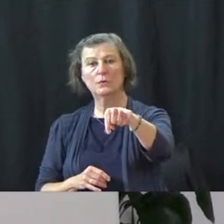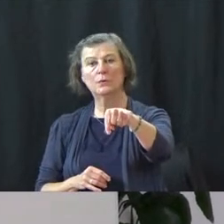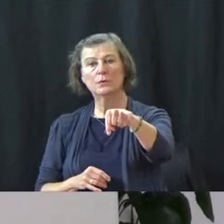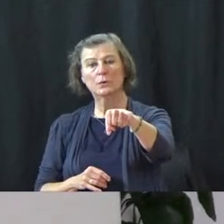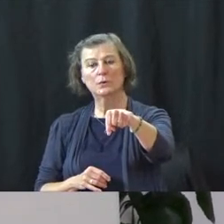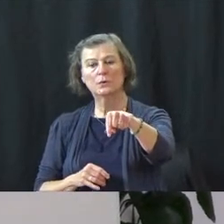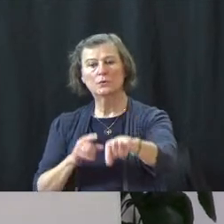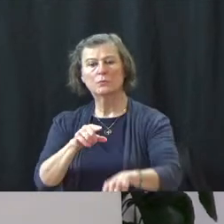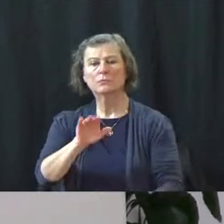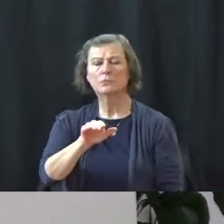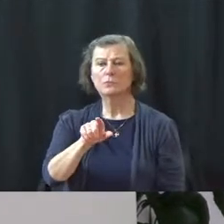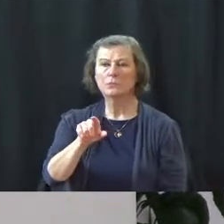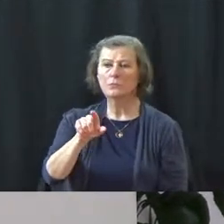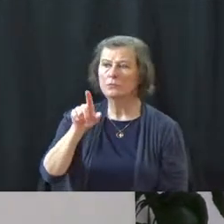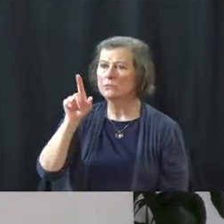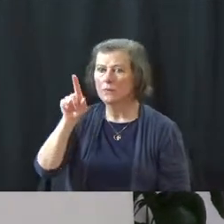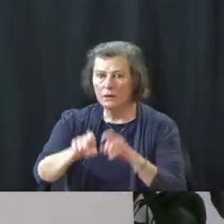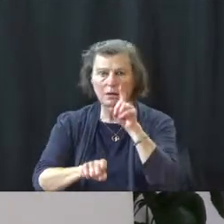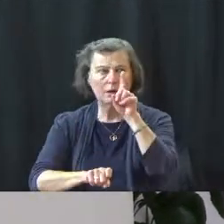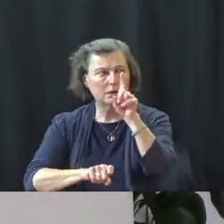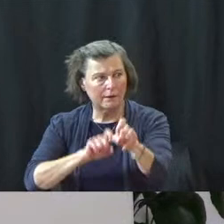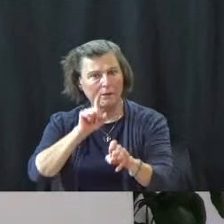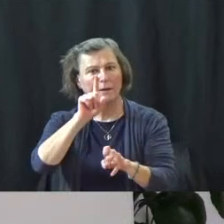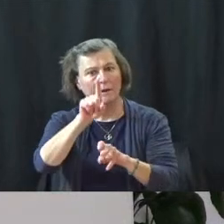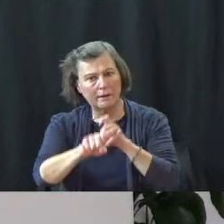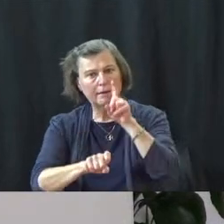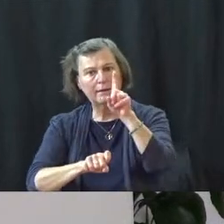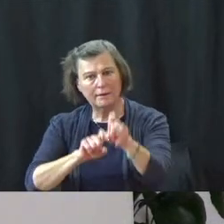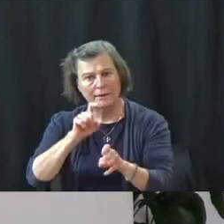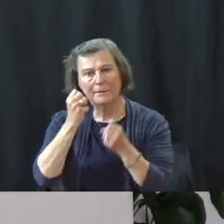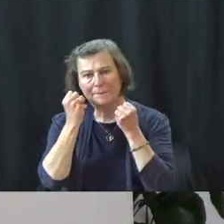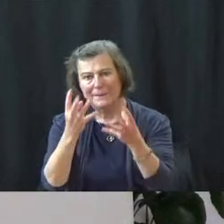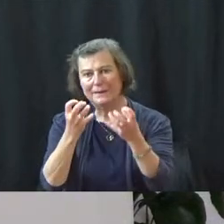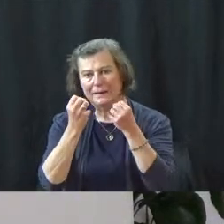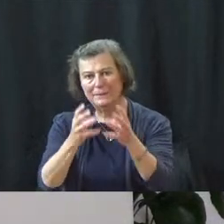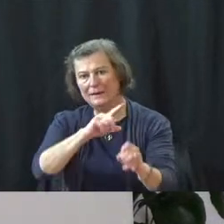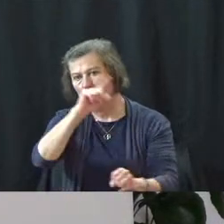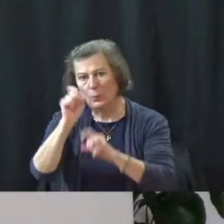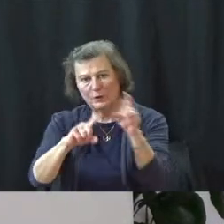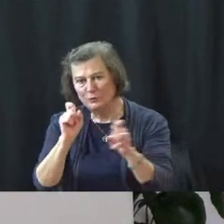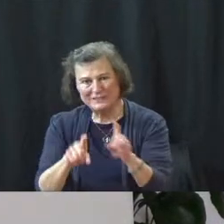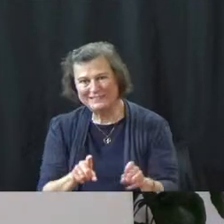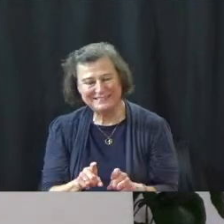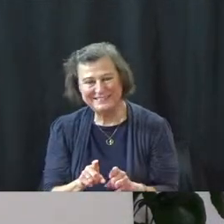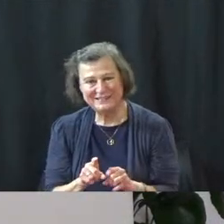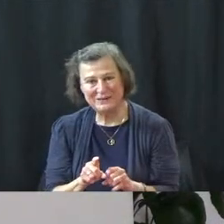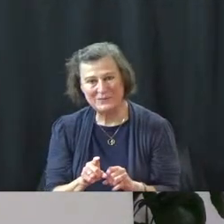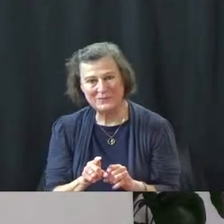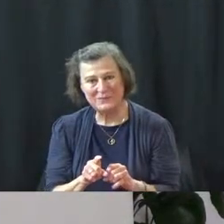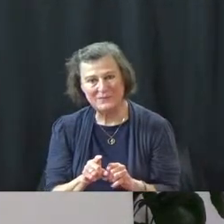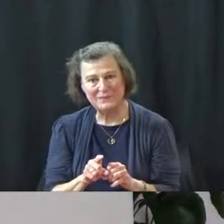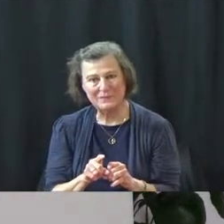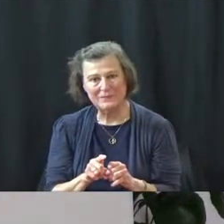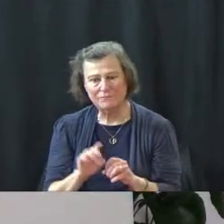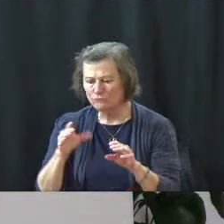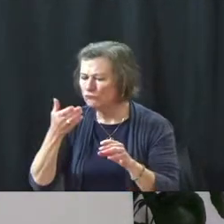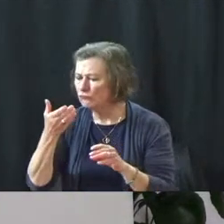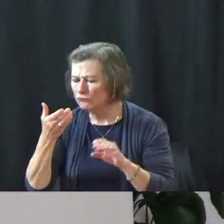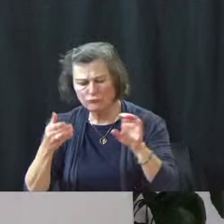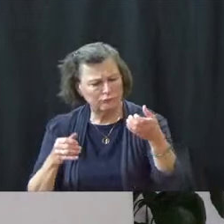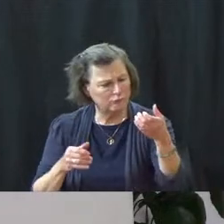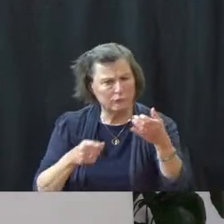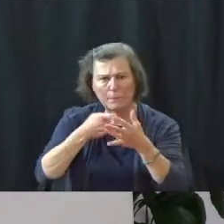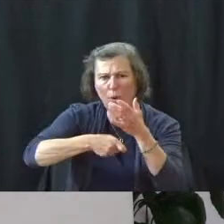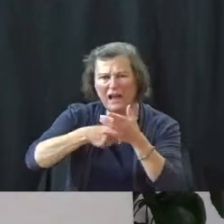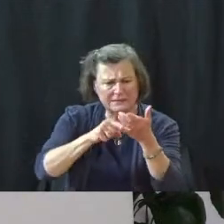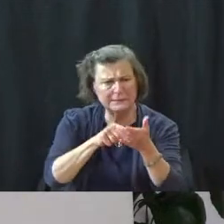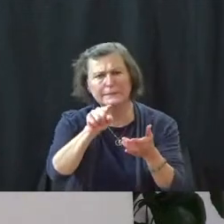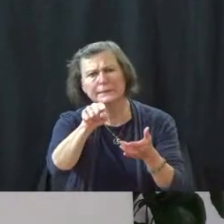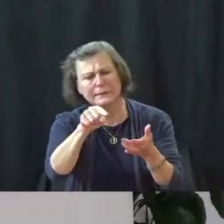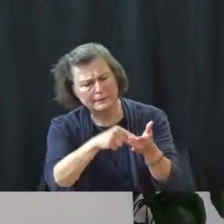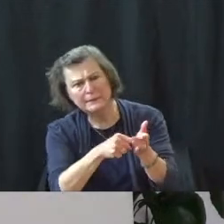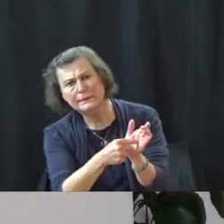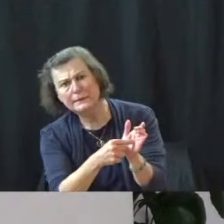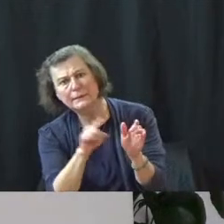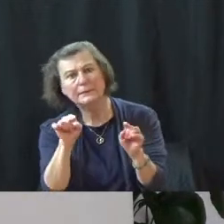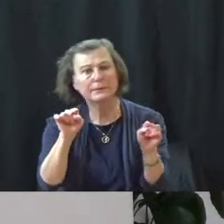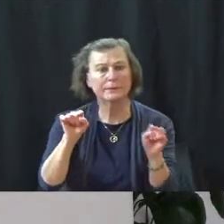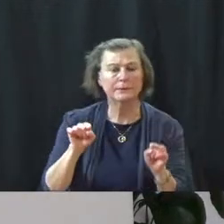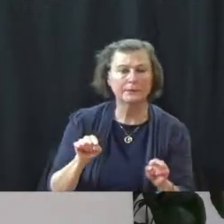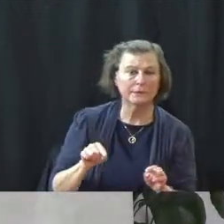She asks many questions. Checks on many prices.